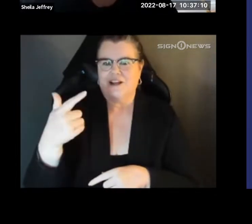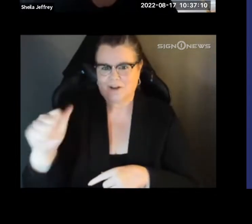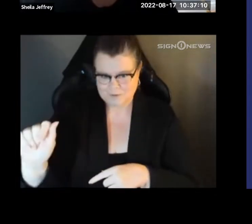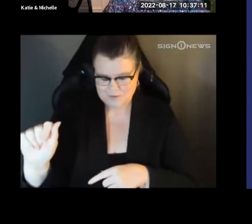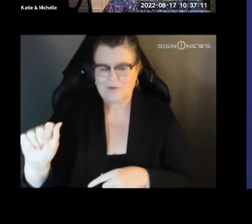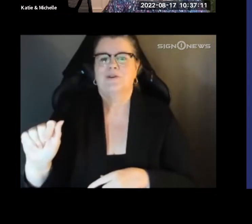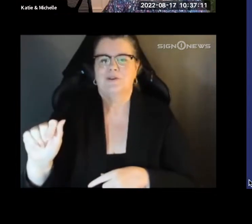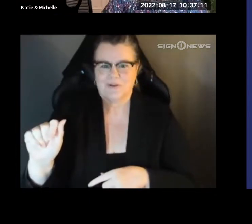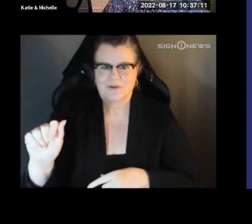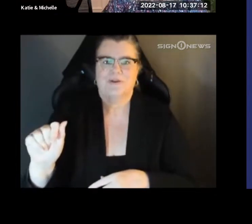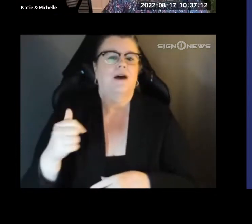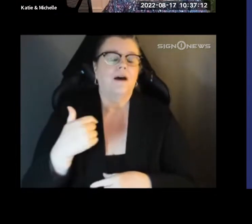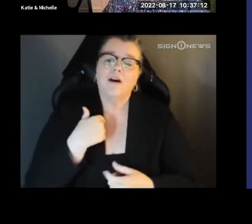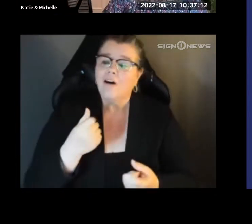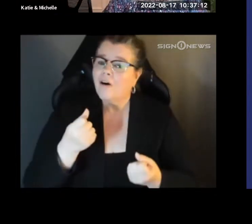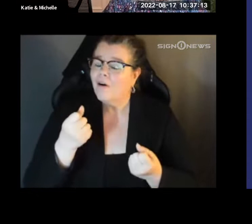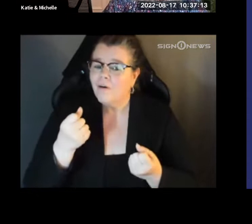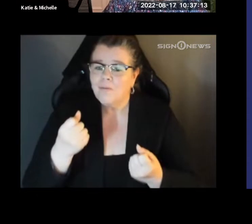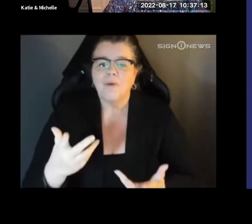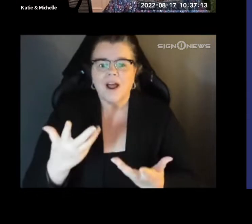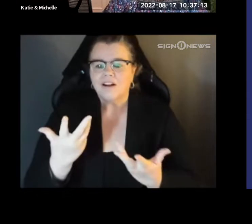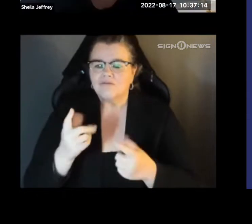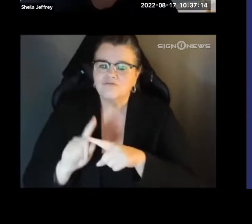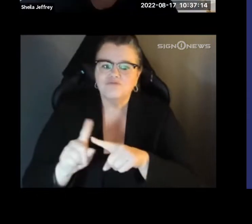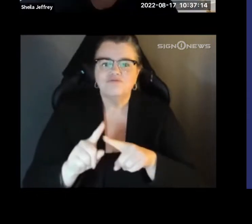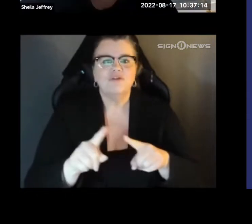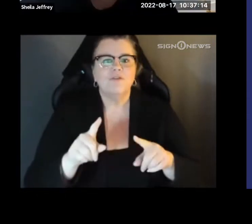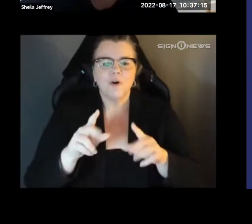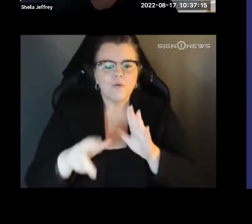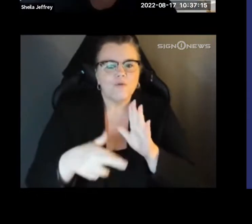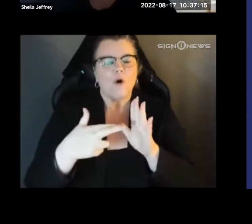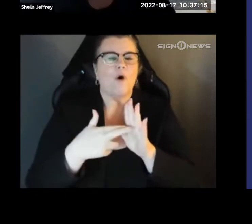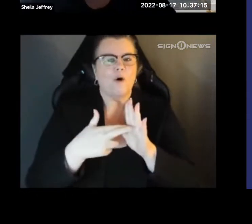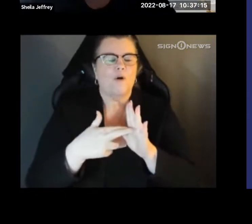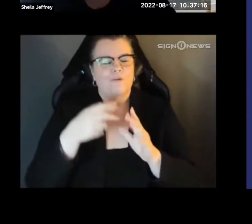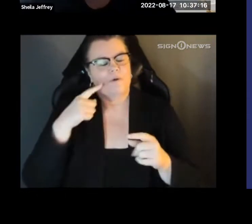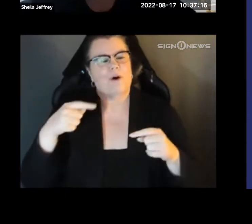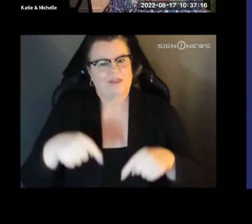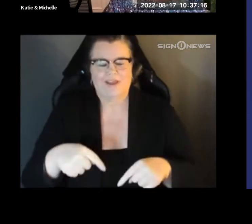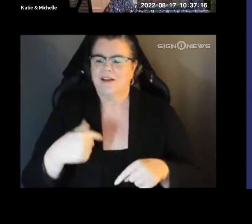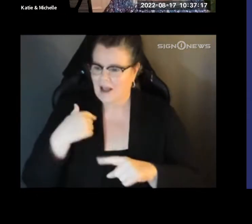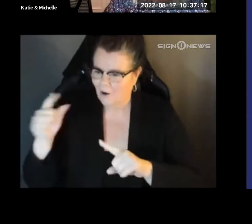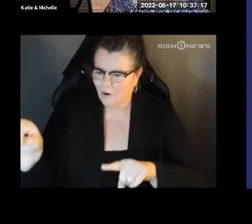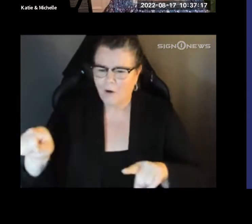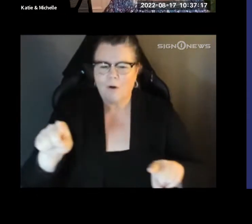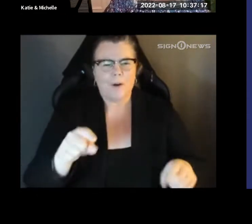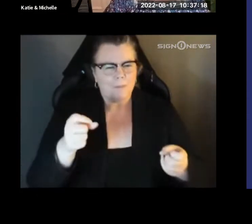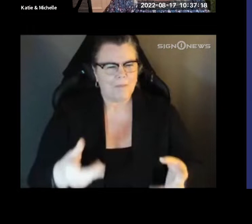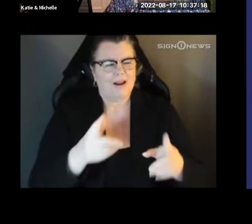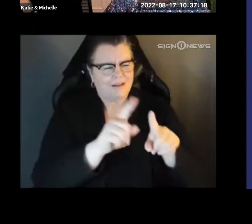you'll find me in a lot of the Places You'll never think of me this man and Mr John McCarty